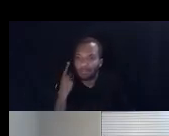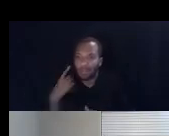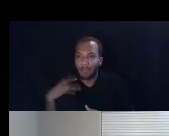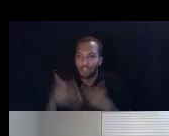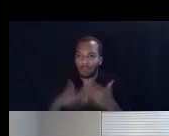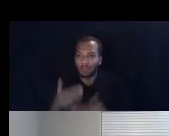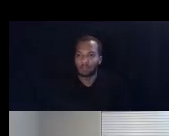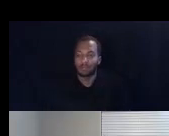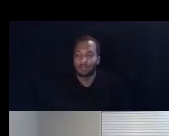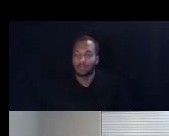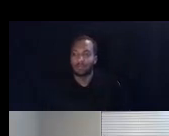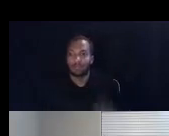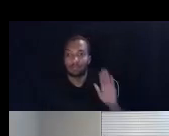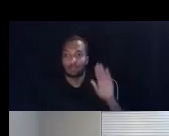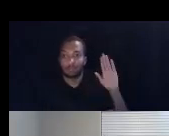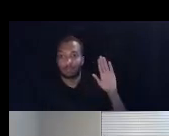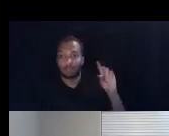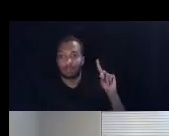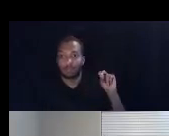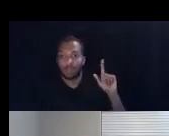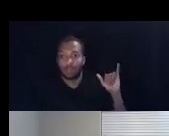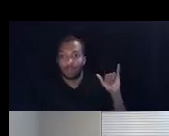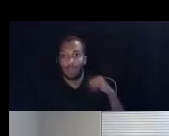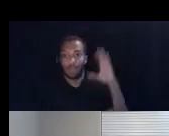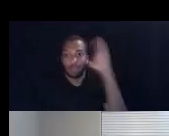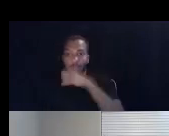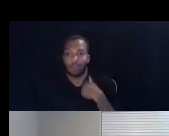I suppose I'm the OHA I on this call,